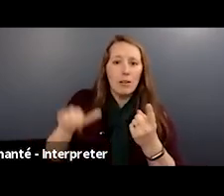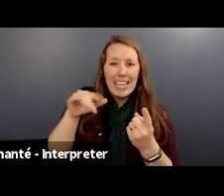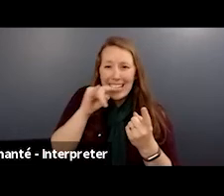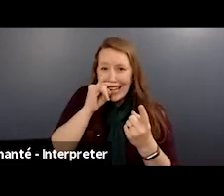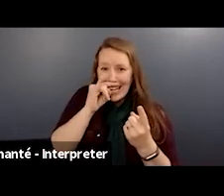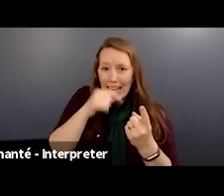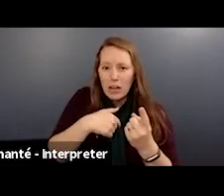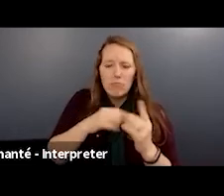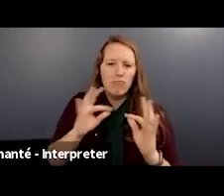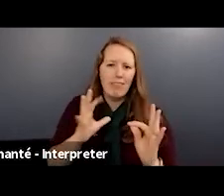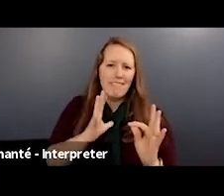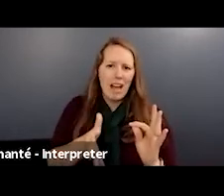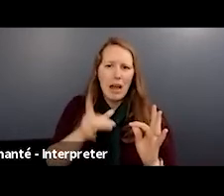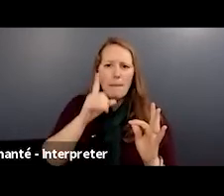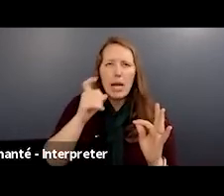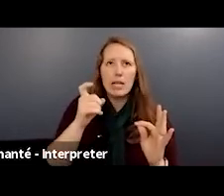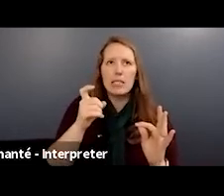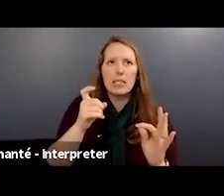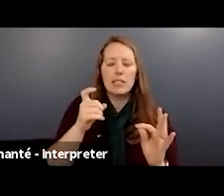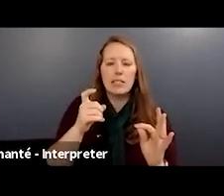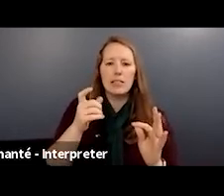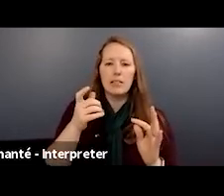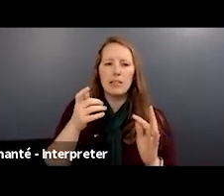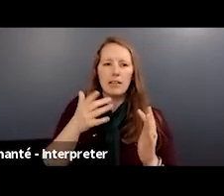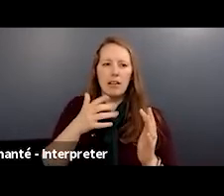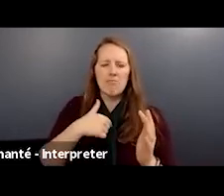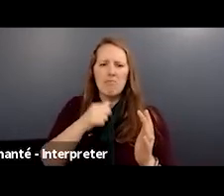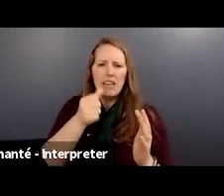a disability that inhibited my participation in society, per se.